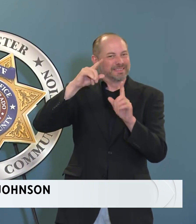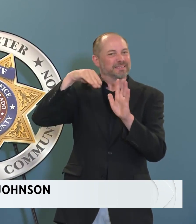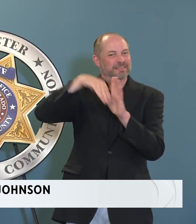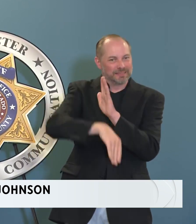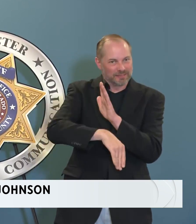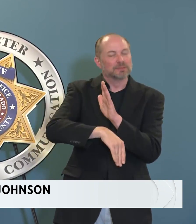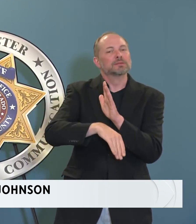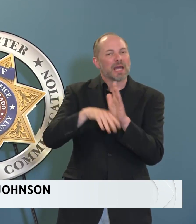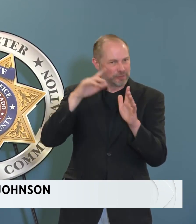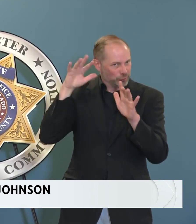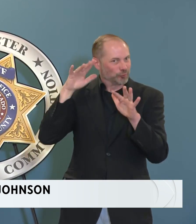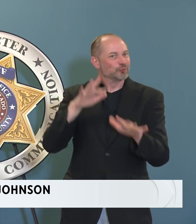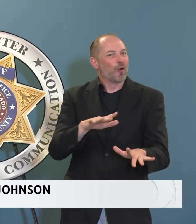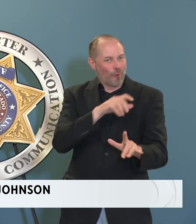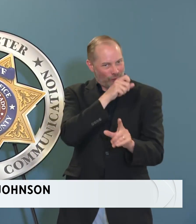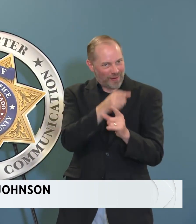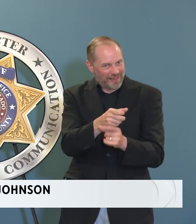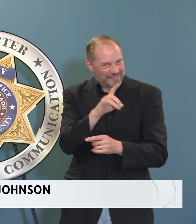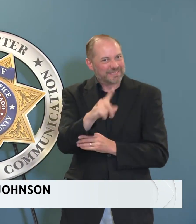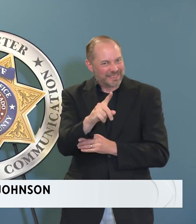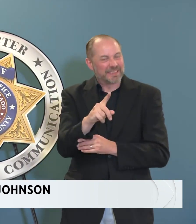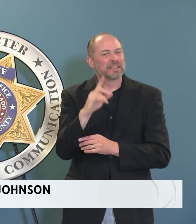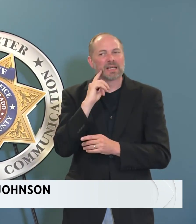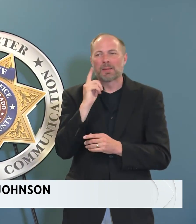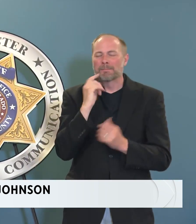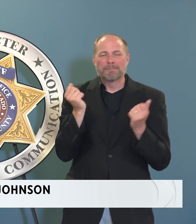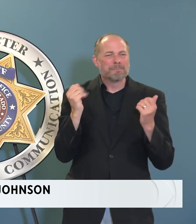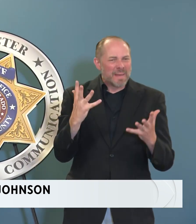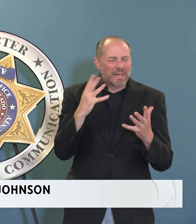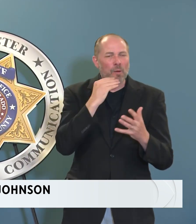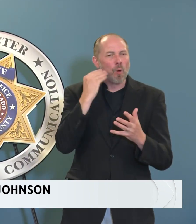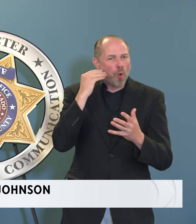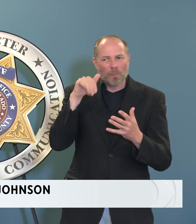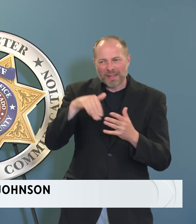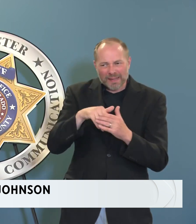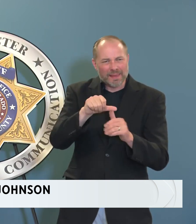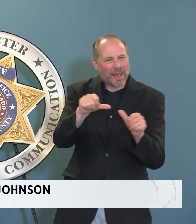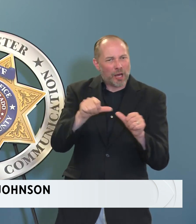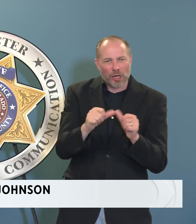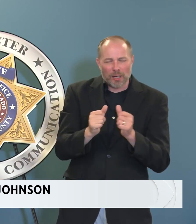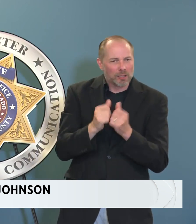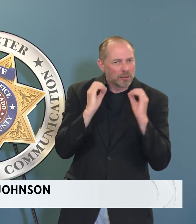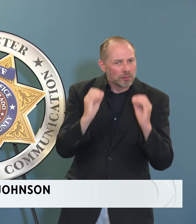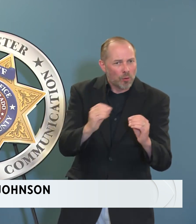RECALL THAT THE DAY AFTER THE MARSHALL FIRE, AND PICTURES FELL AND WE BEGAN TO RECEIVE A